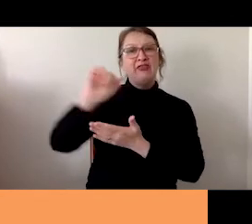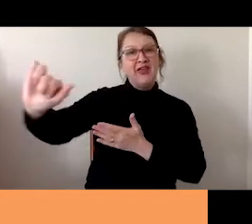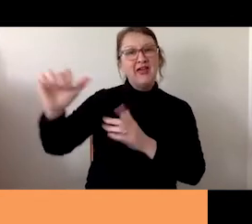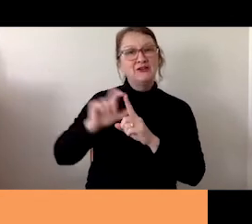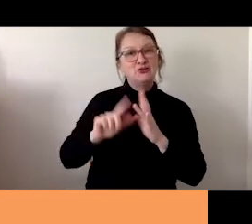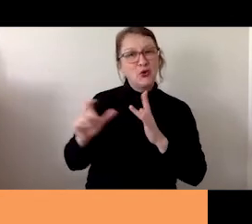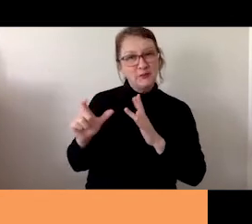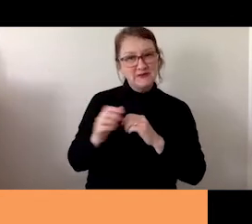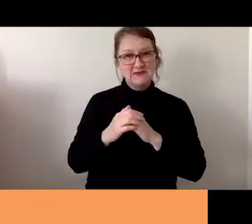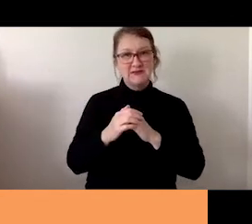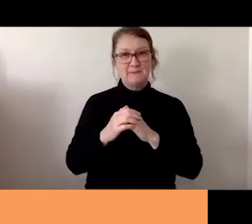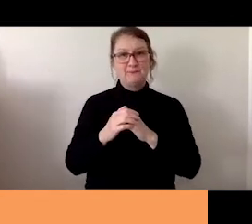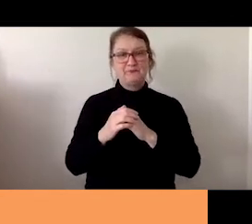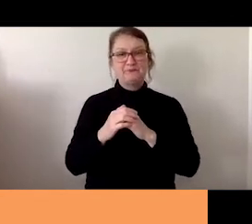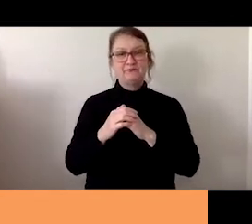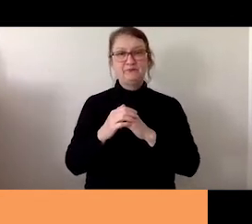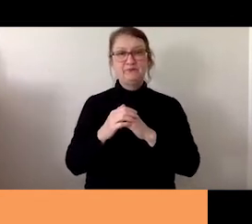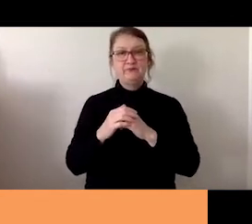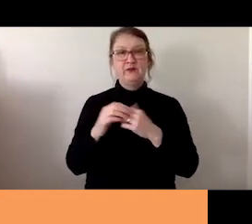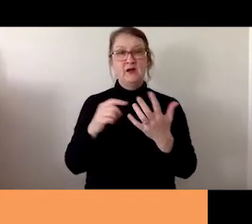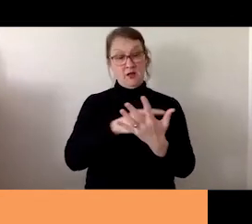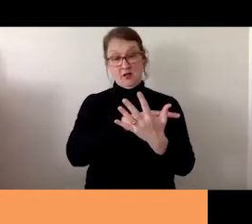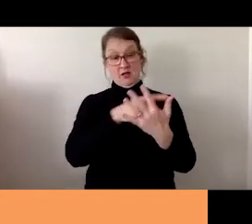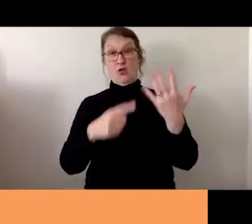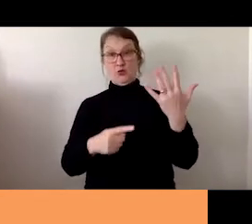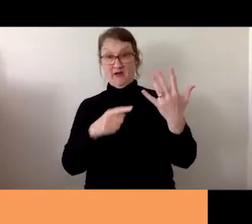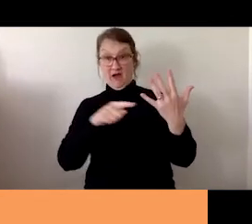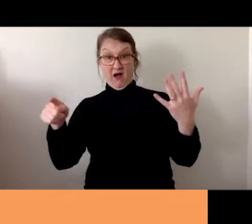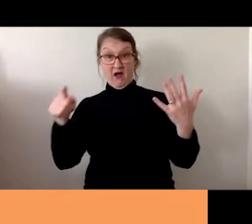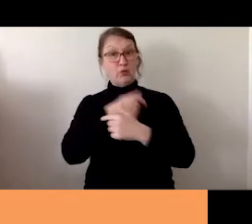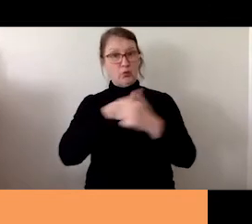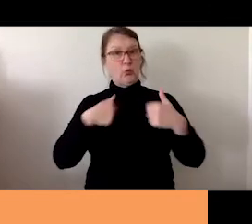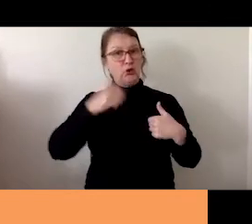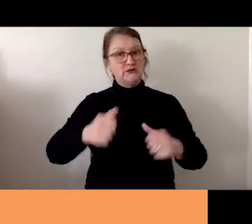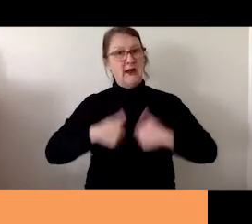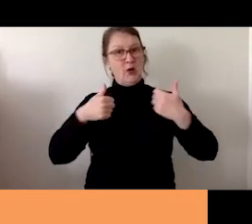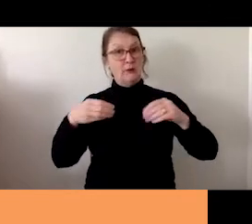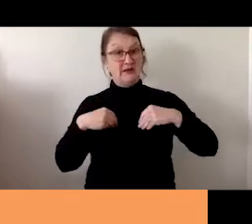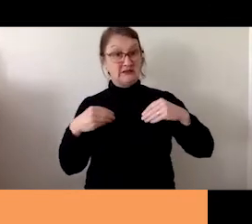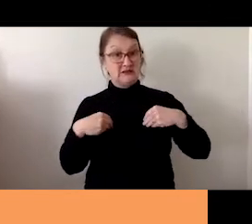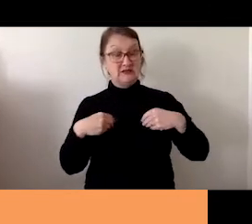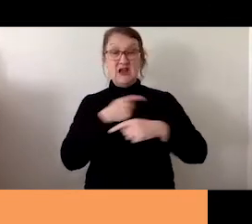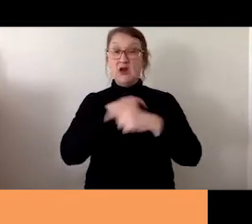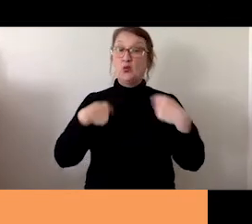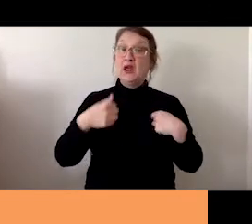five of the six tools that we use in our practice, and we've worked with organisations that have had co-design and engagement with